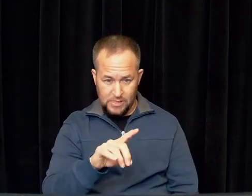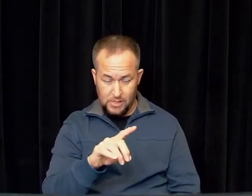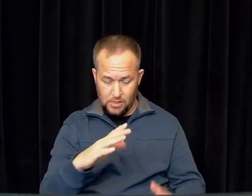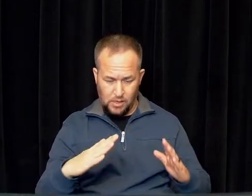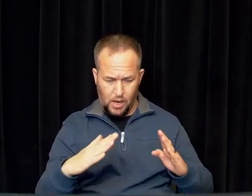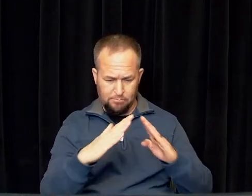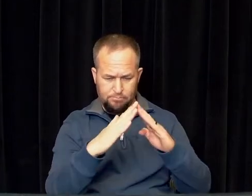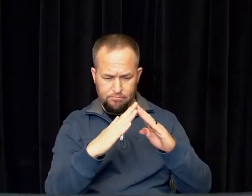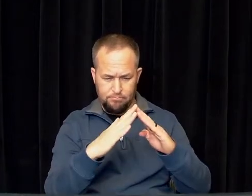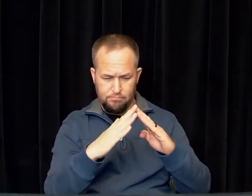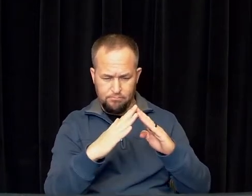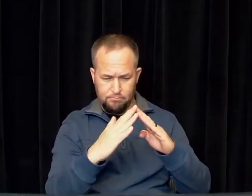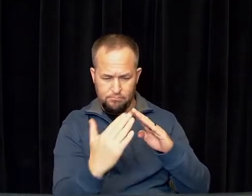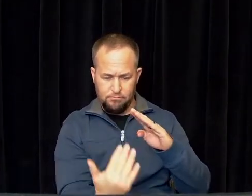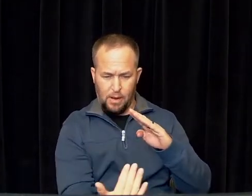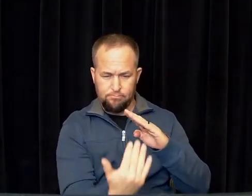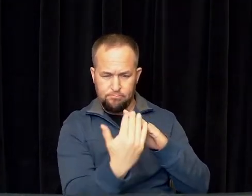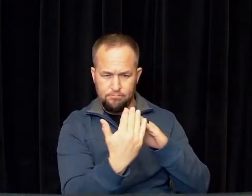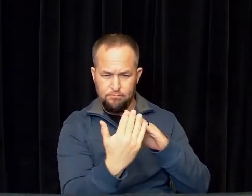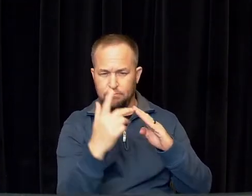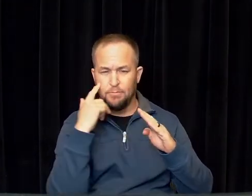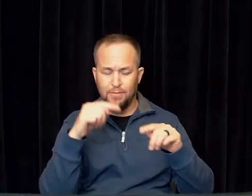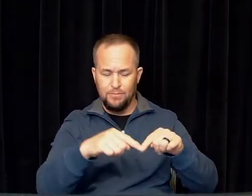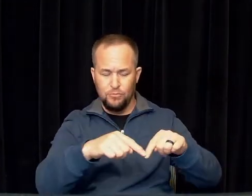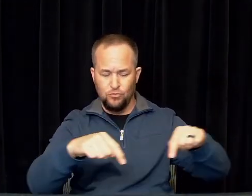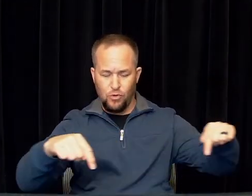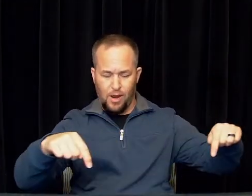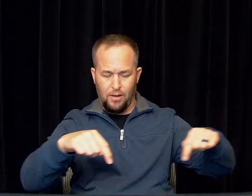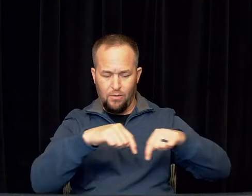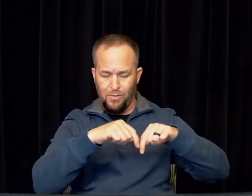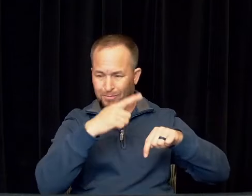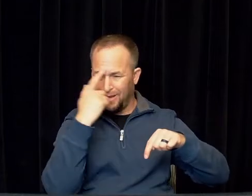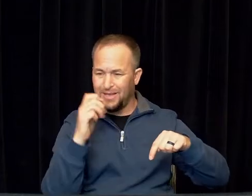It's triangular because the base is a triangle, this part right here that it's